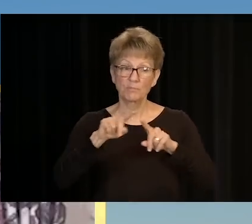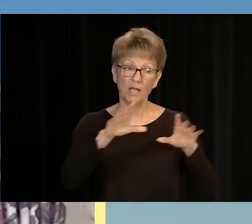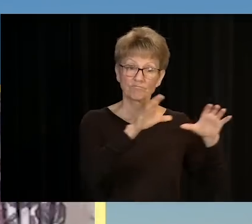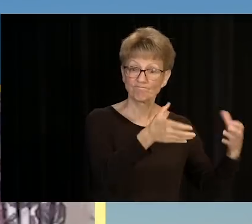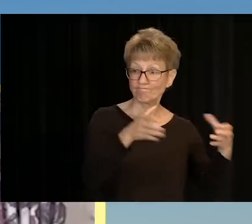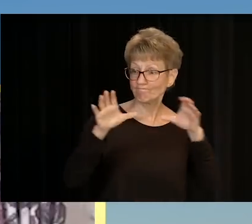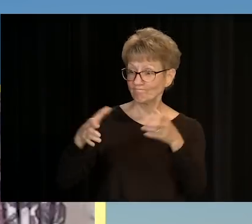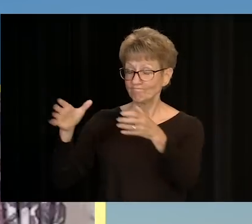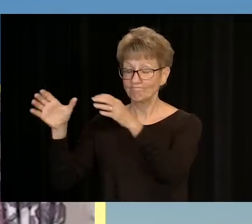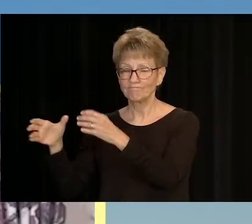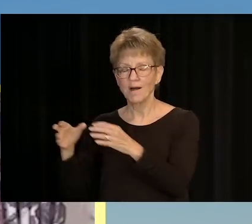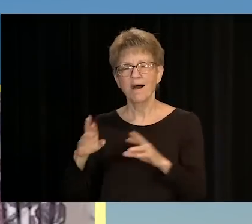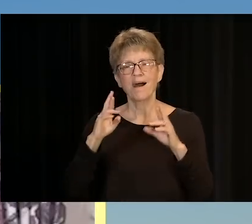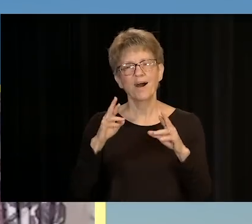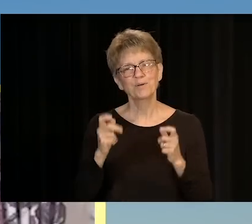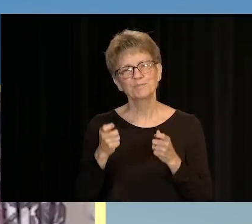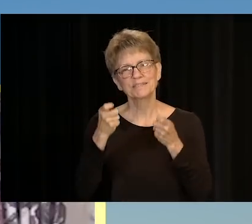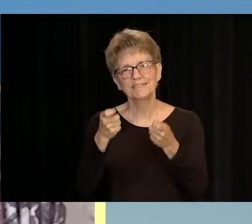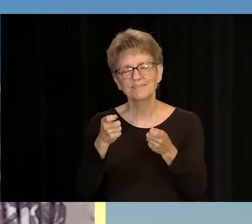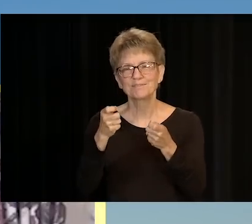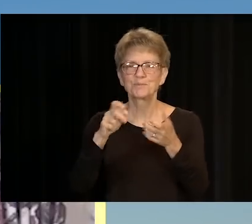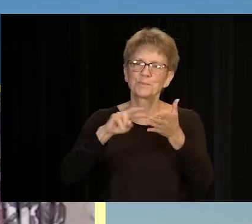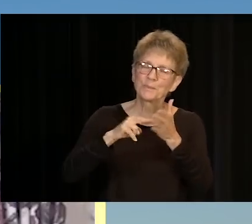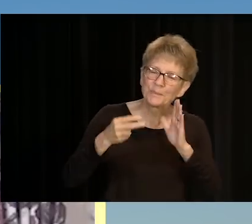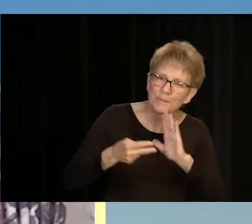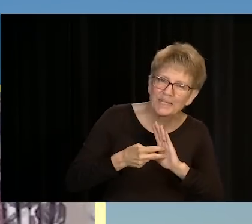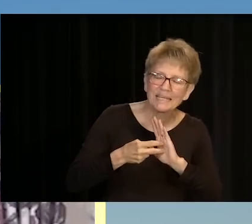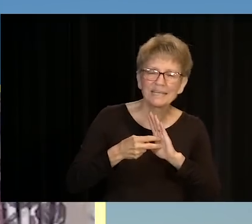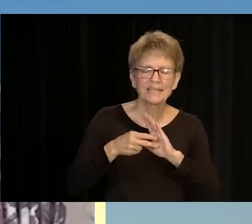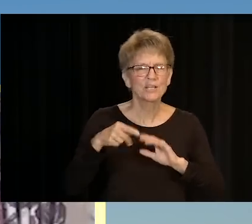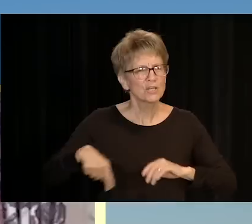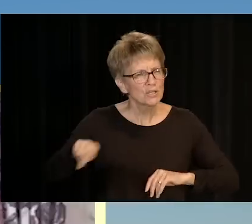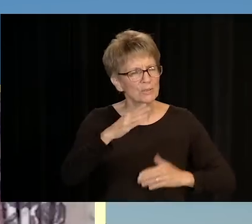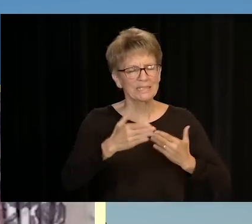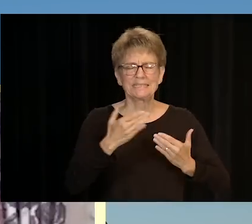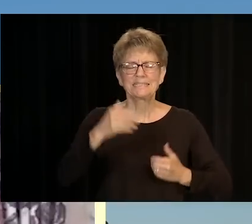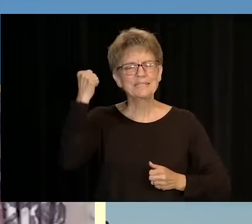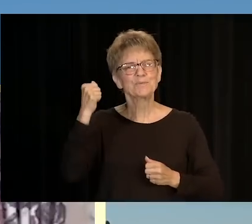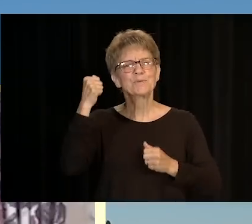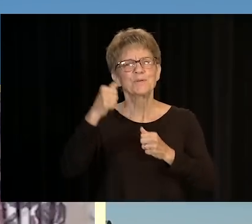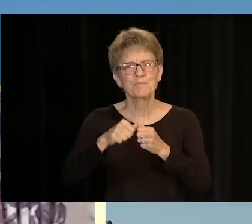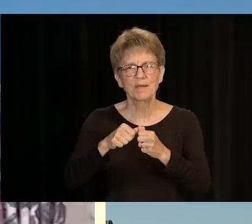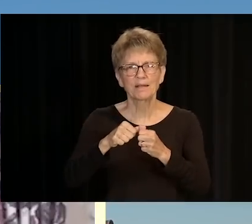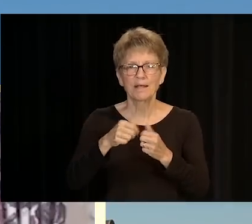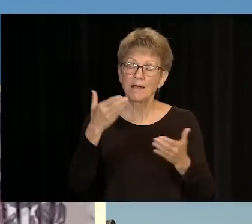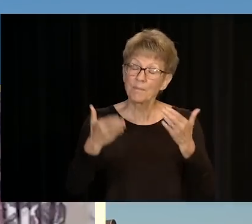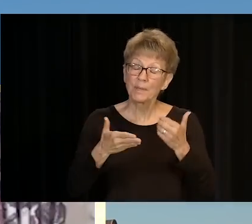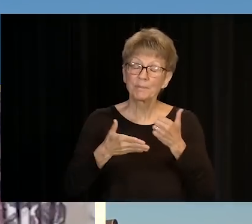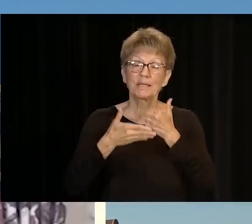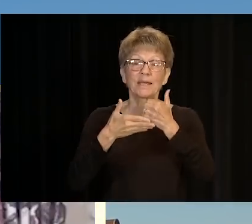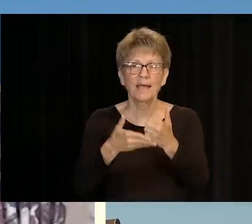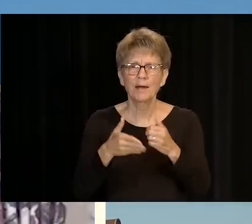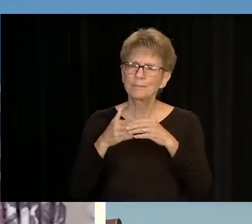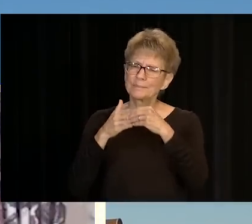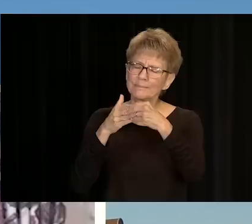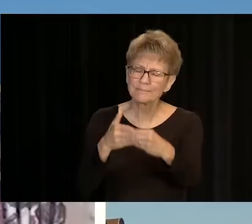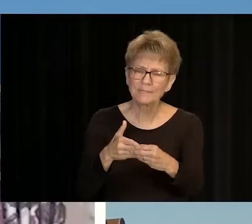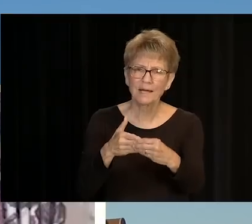THAT I HOPE WILL BE MEANINGFUL TO YOU, MEMORABLE FOR YOU, AND PERHAPS GUIDING FOR YOU IN THE WEEKS